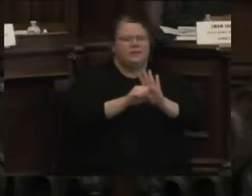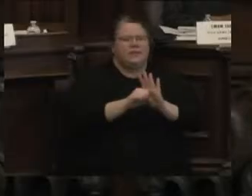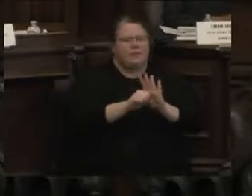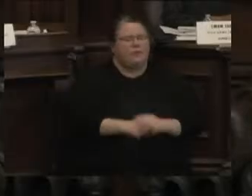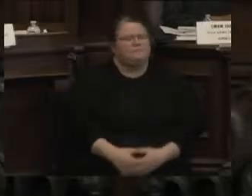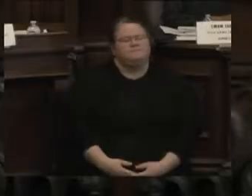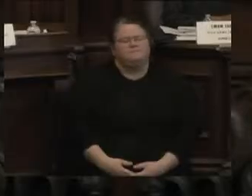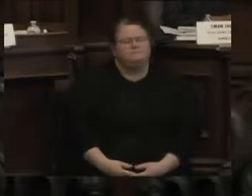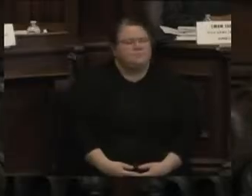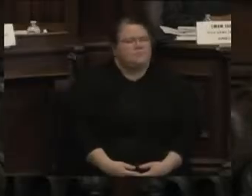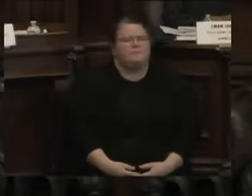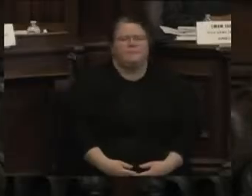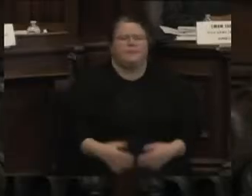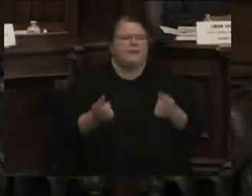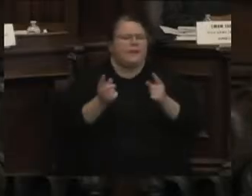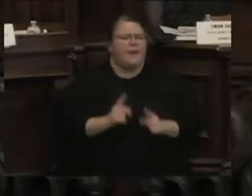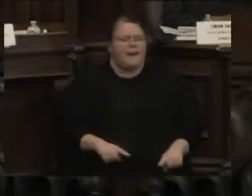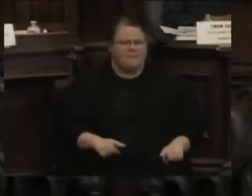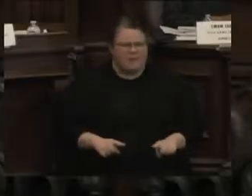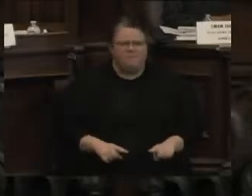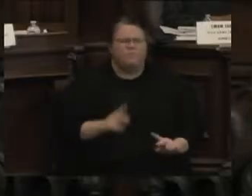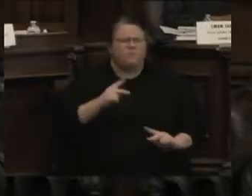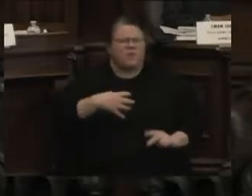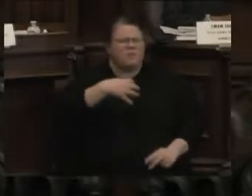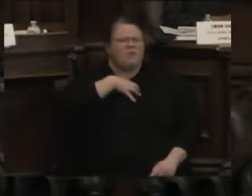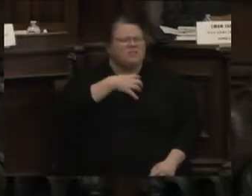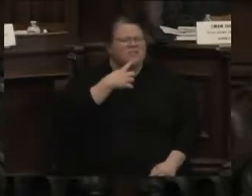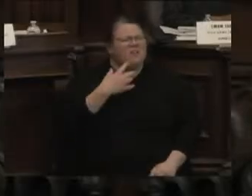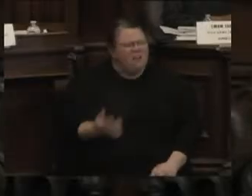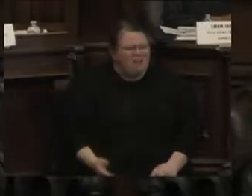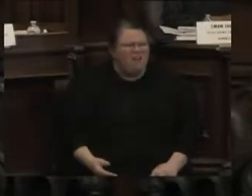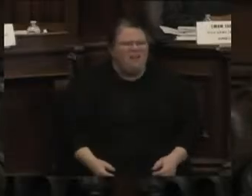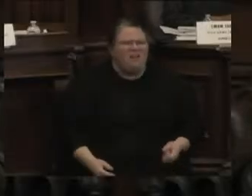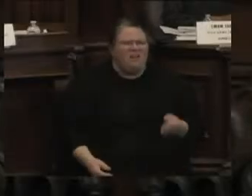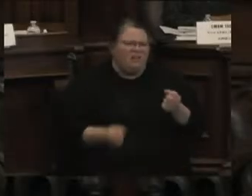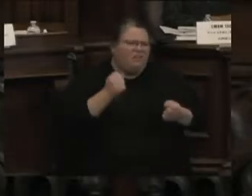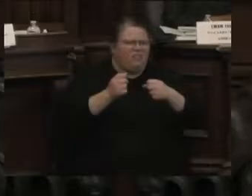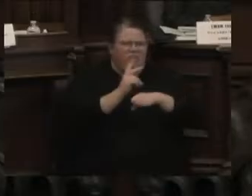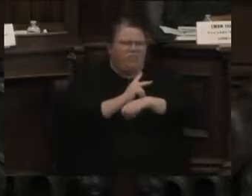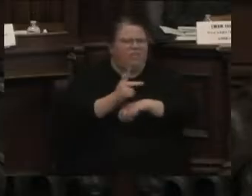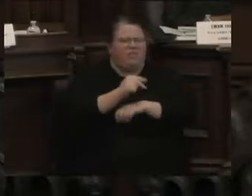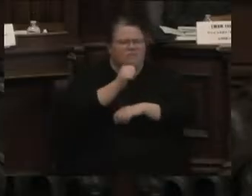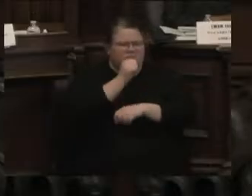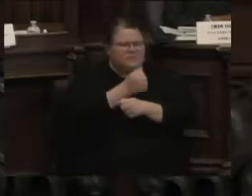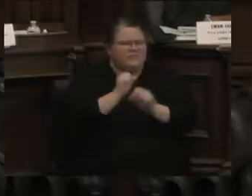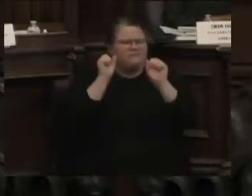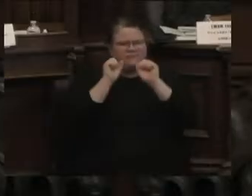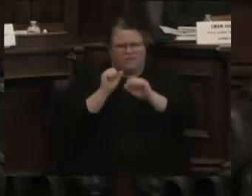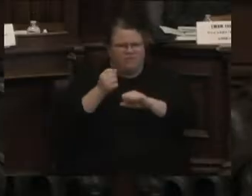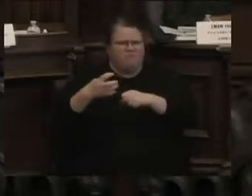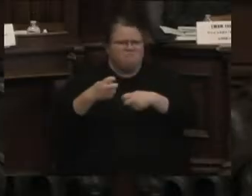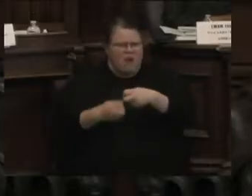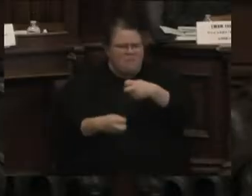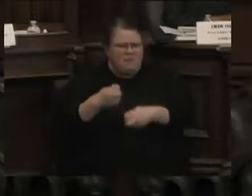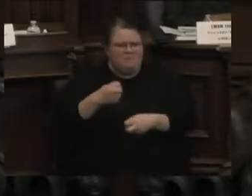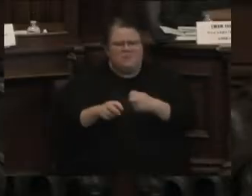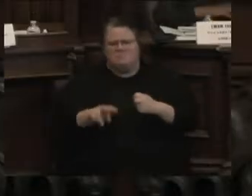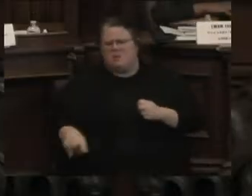know, a real example that I know of. It's just sort of hypothetical. Let's say, you know, the the agency had received some complaints that